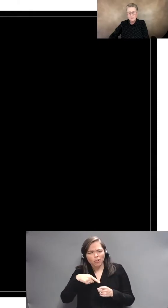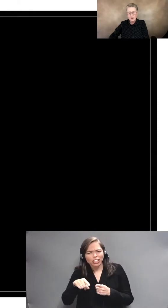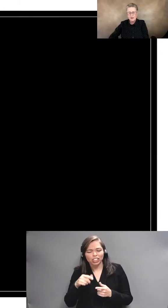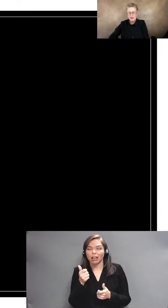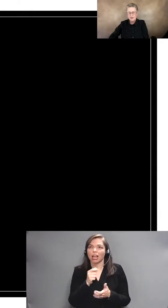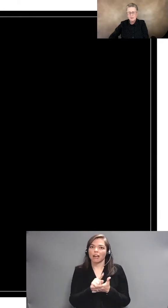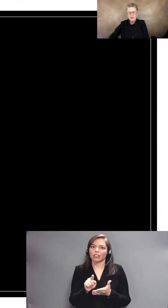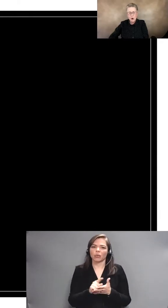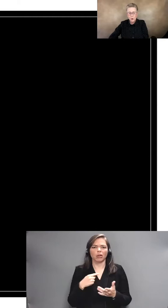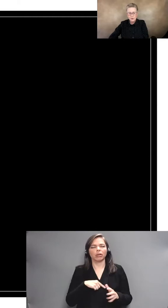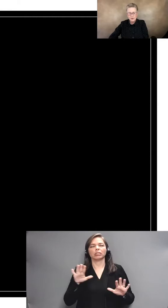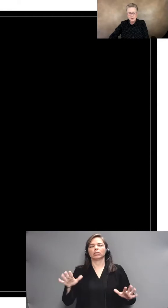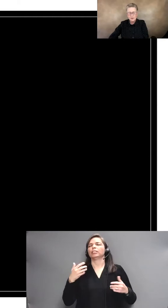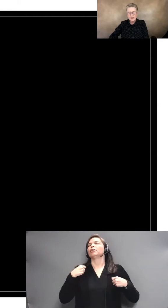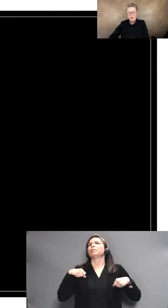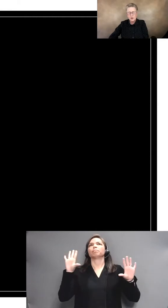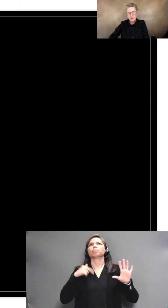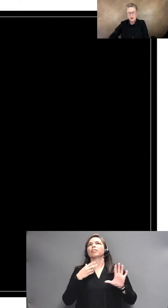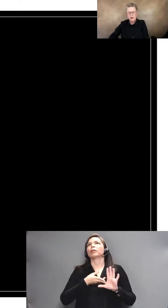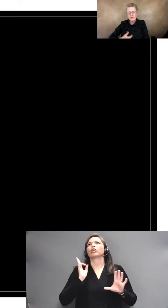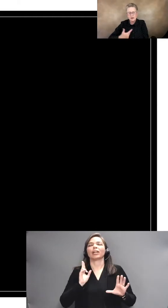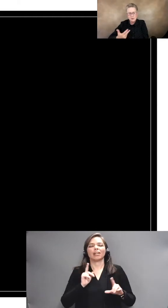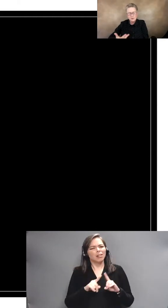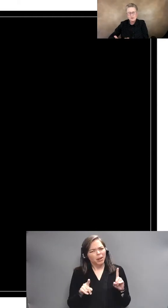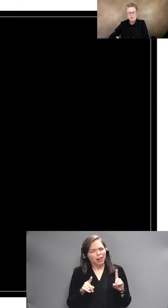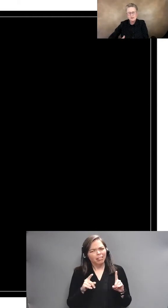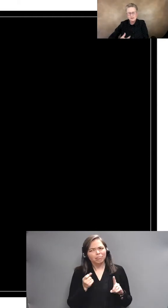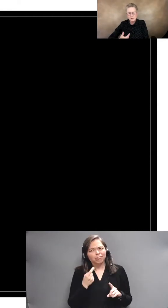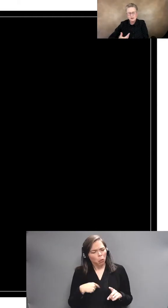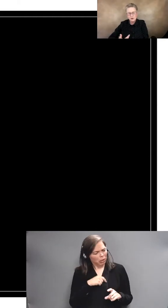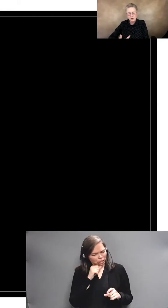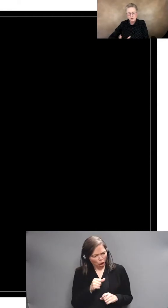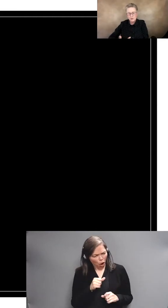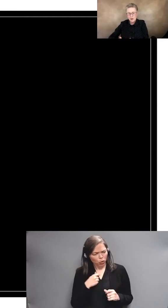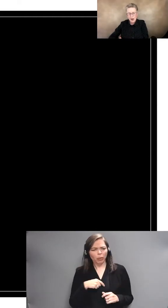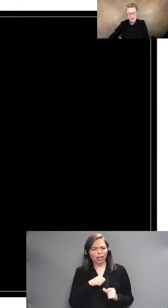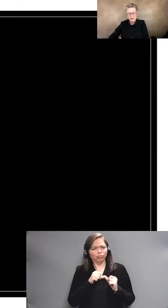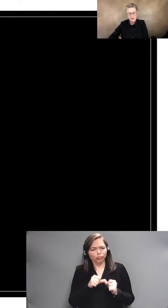but we don't and we keep going on and that's what the lessons that we learned from the past and all